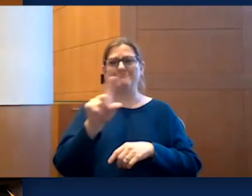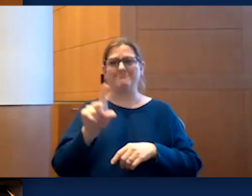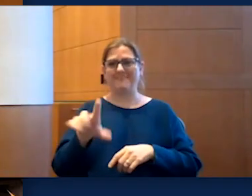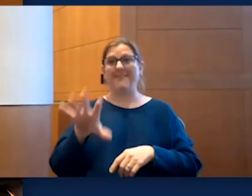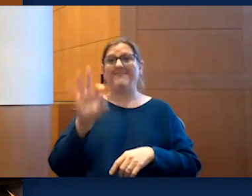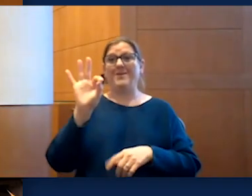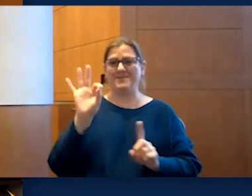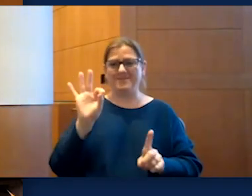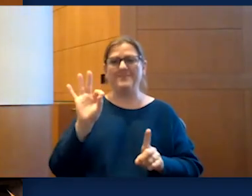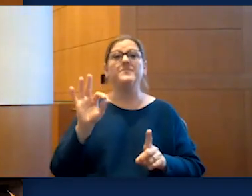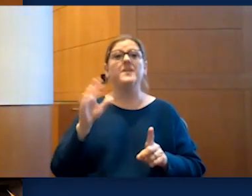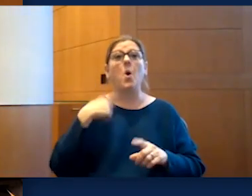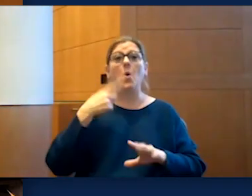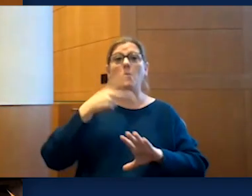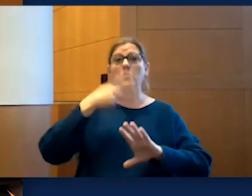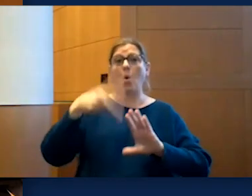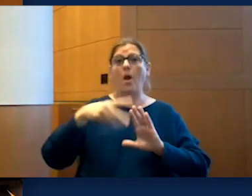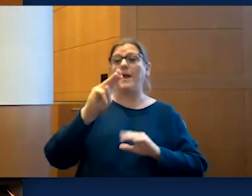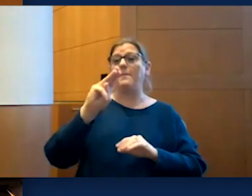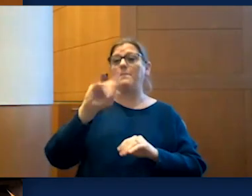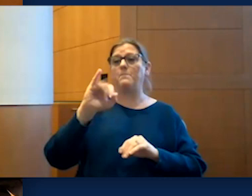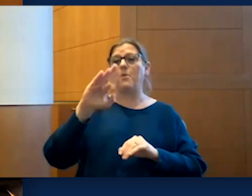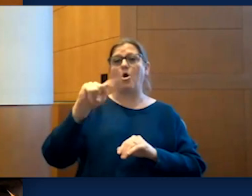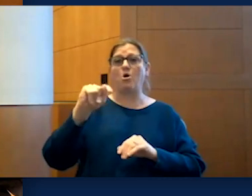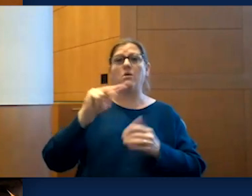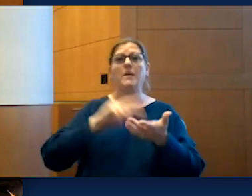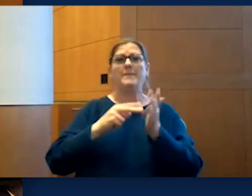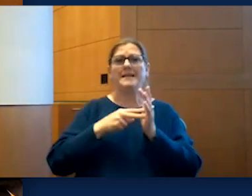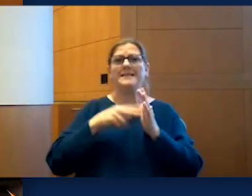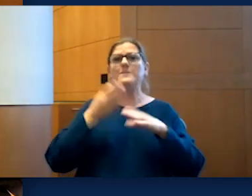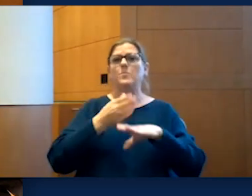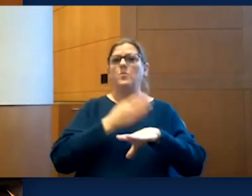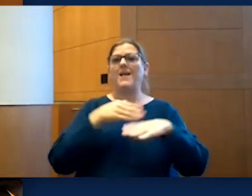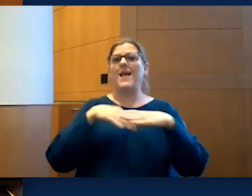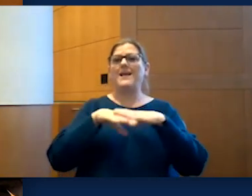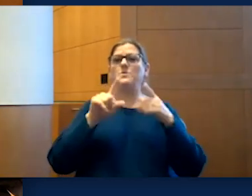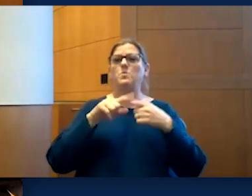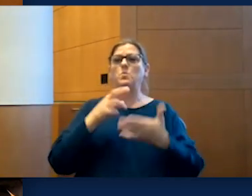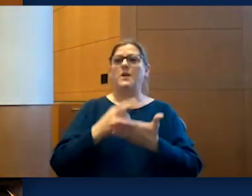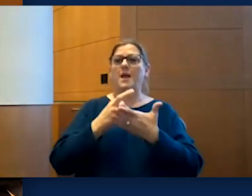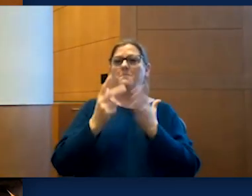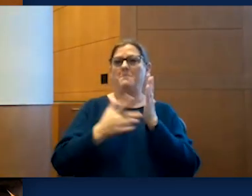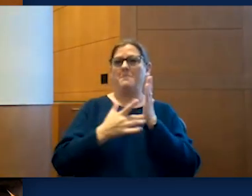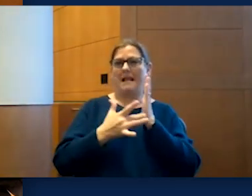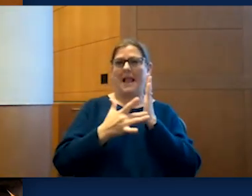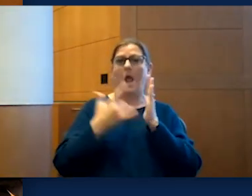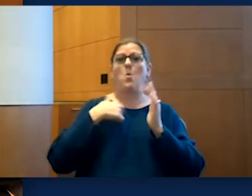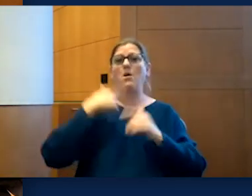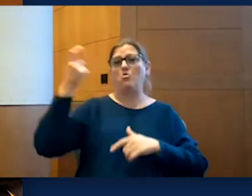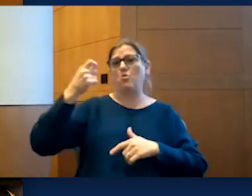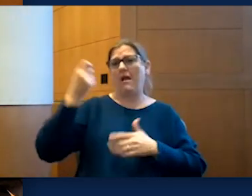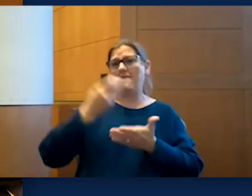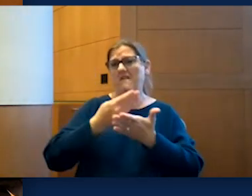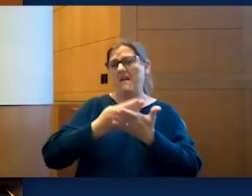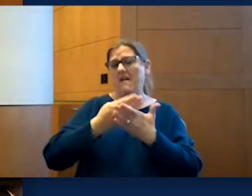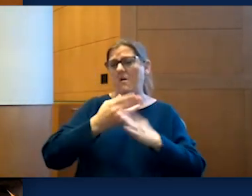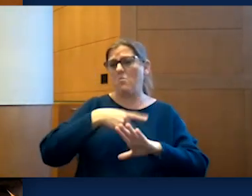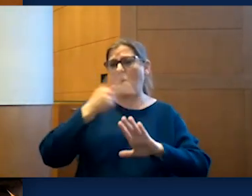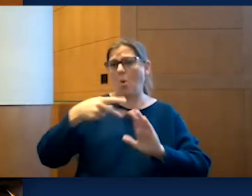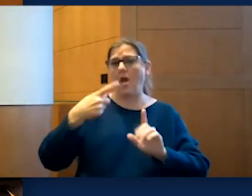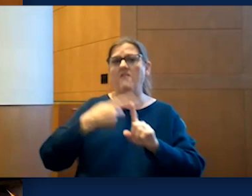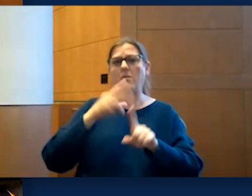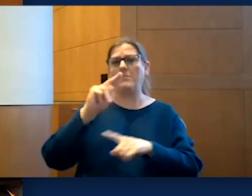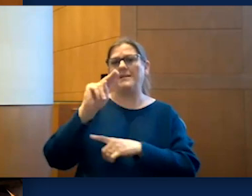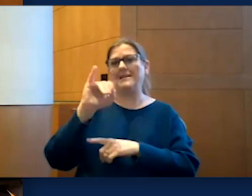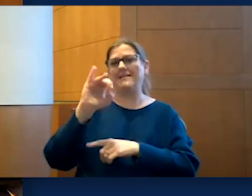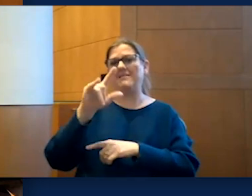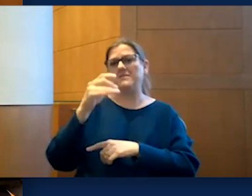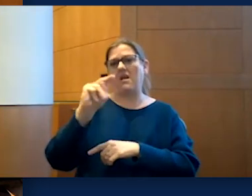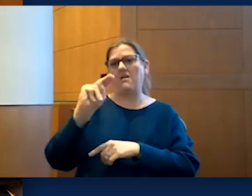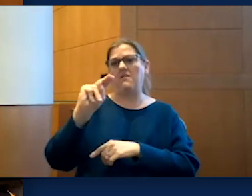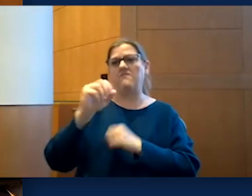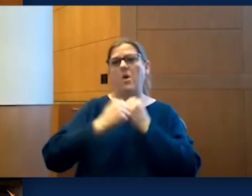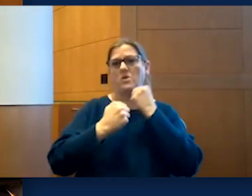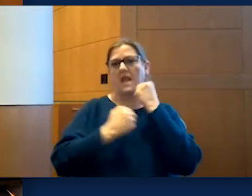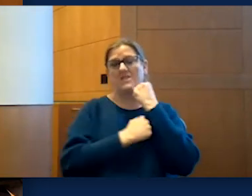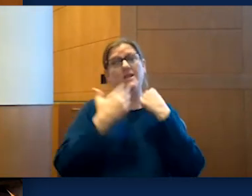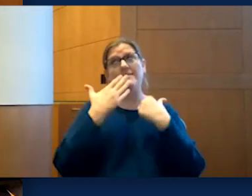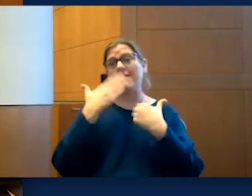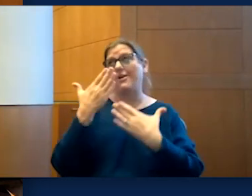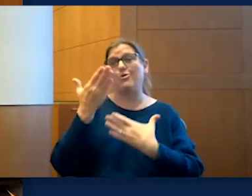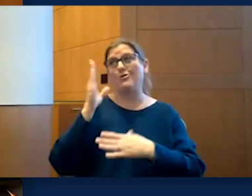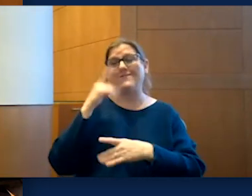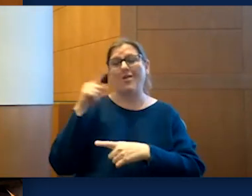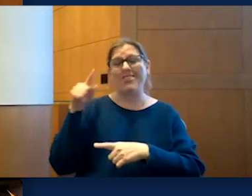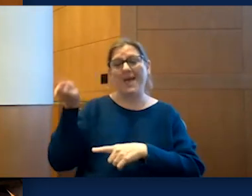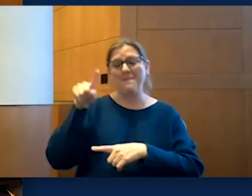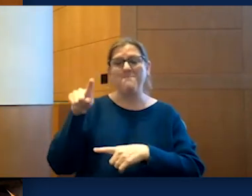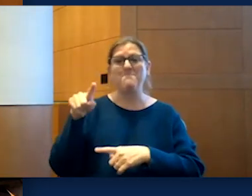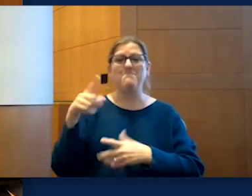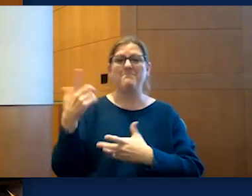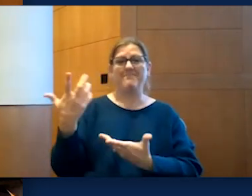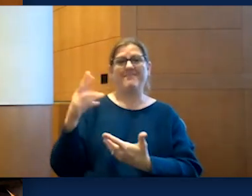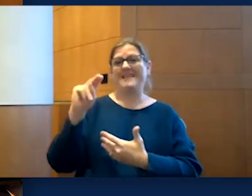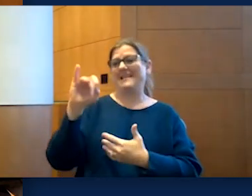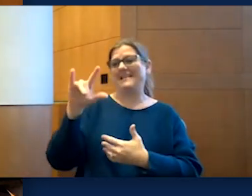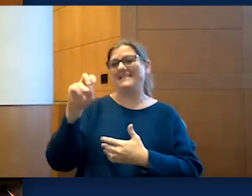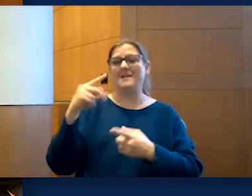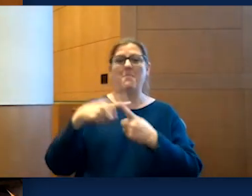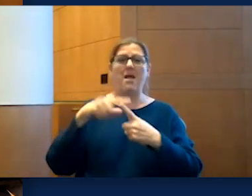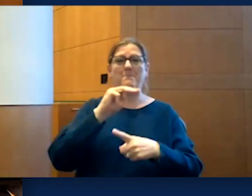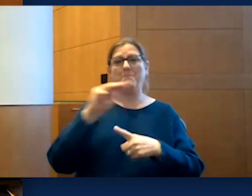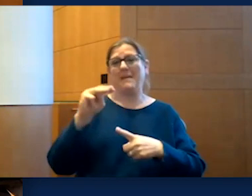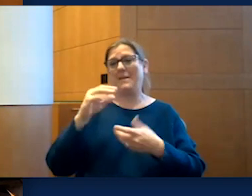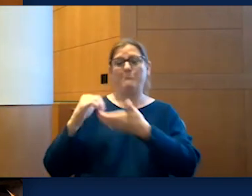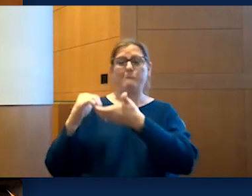So, what's our program? It stands for improving access to rehabilitation technology. We are a grant funded program funded by the Nielsen Foundation. Thank goodness for Nielsen, because it's like Nielsen and Michigan Medicine is like interchangeable.